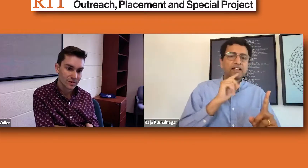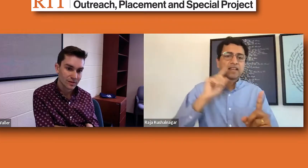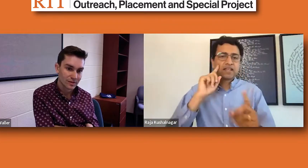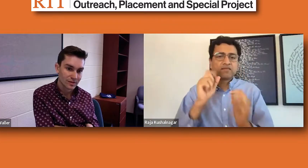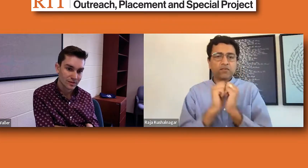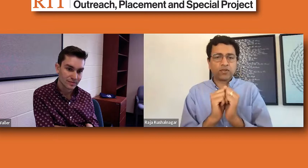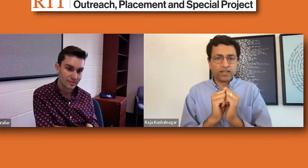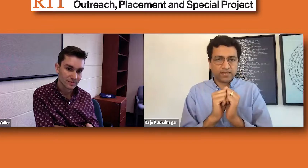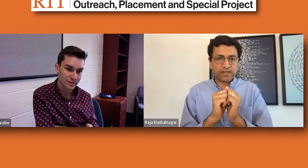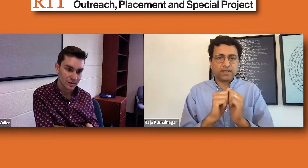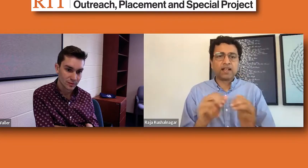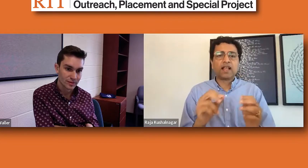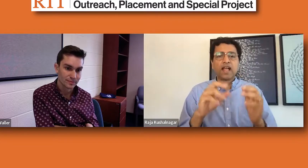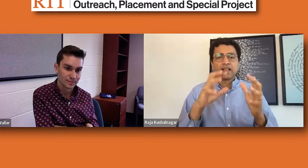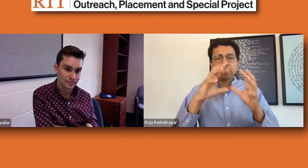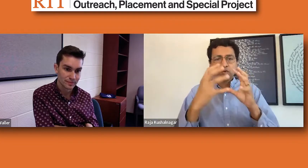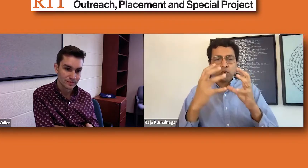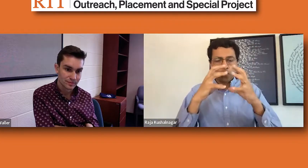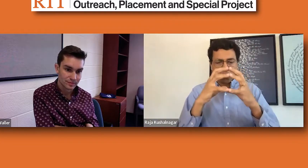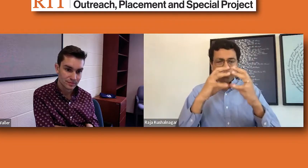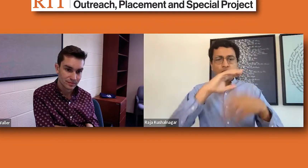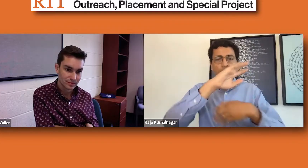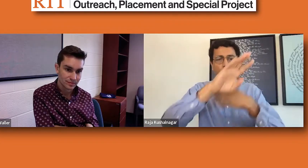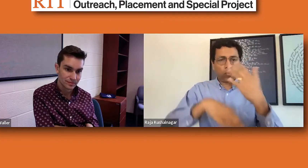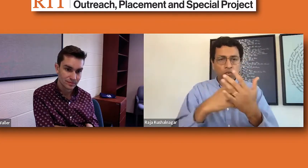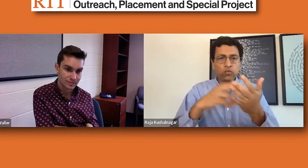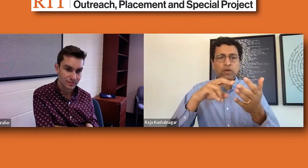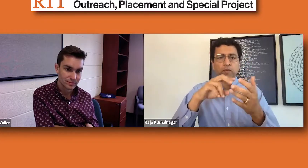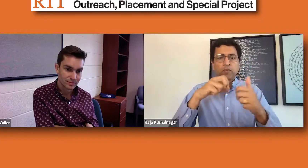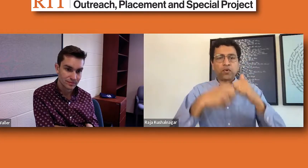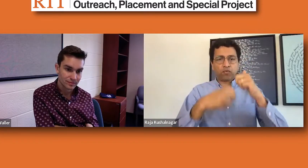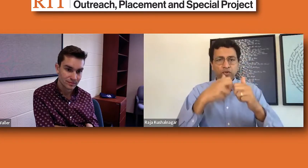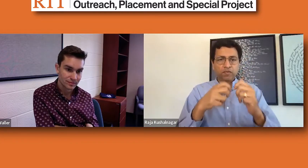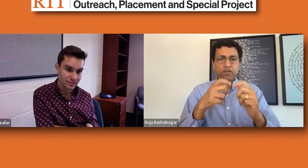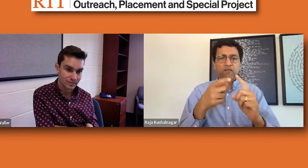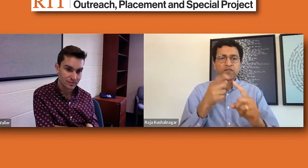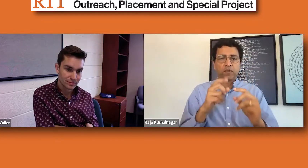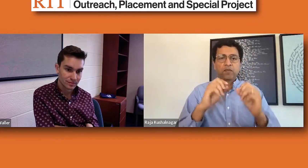where you can co-design and co-create those technologies to find those.